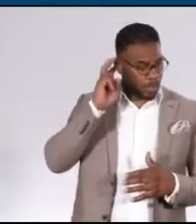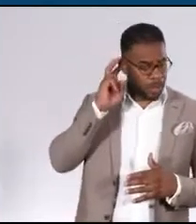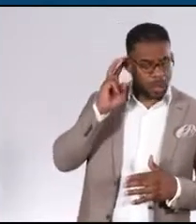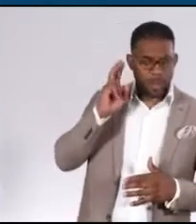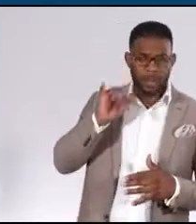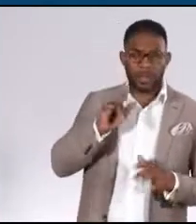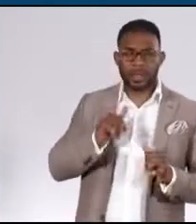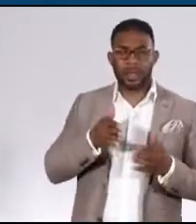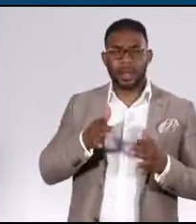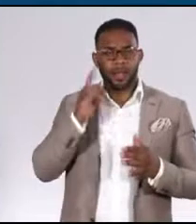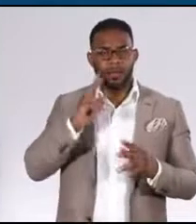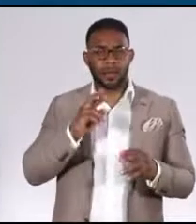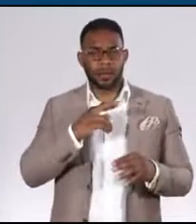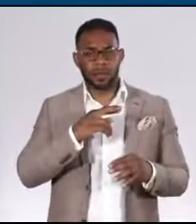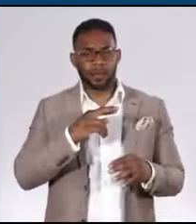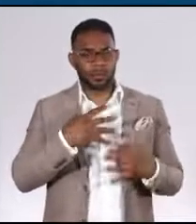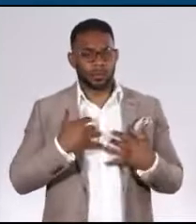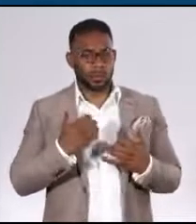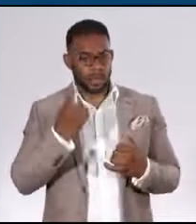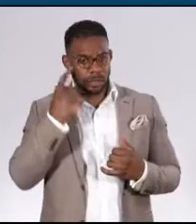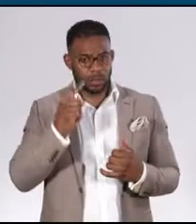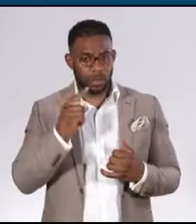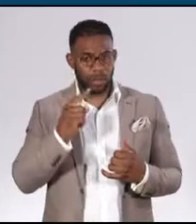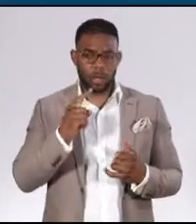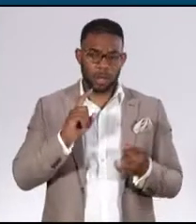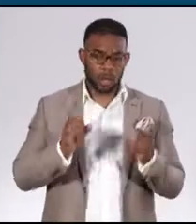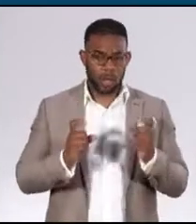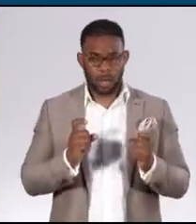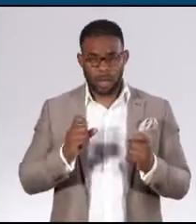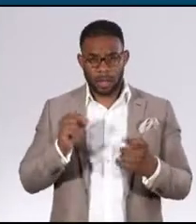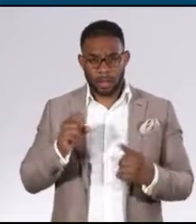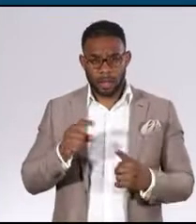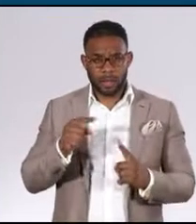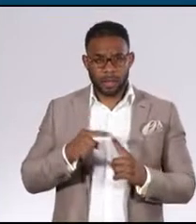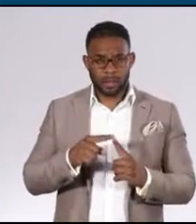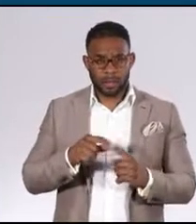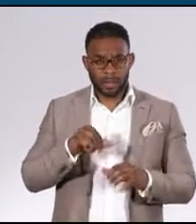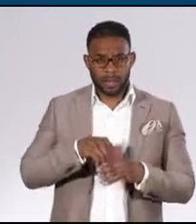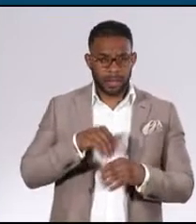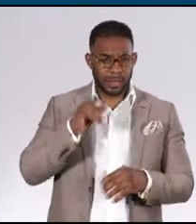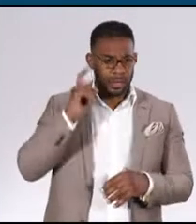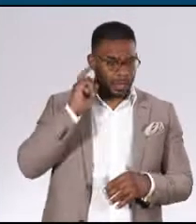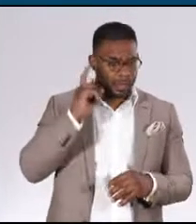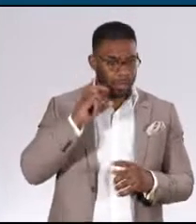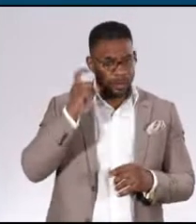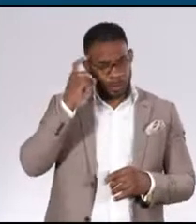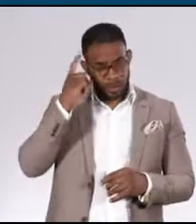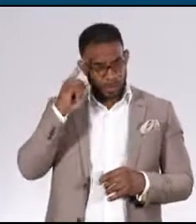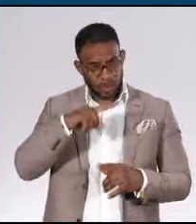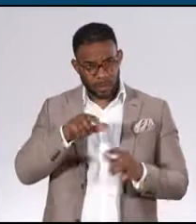which can allow for restoration of of auditory input uh to the inner ear into the brain for those with severe here and also hearing aids